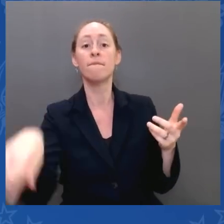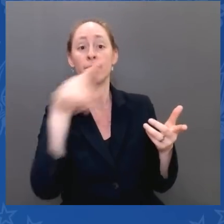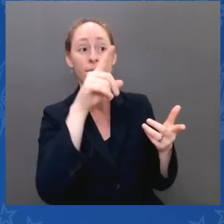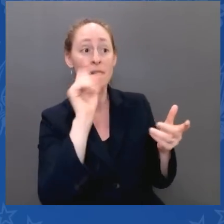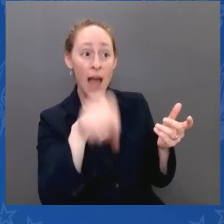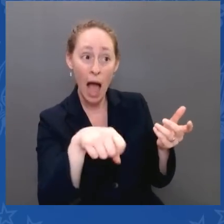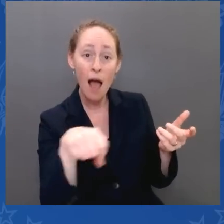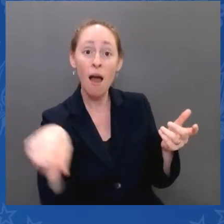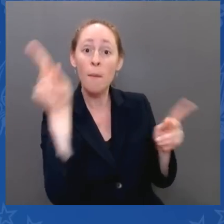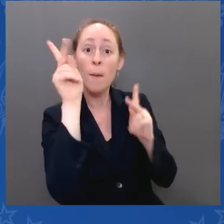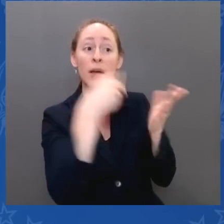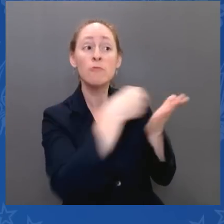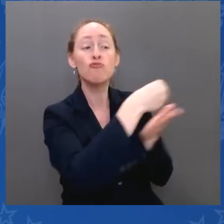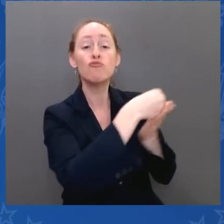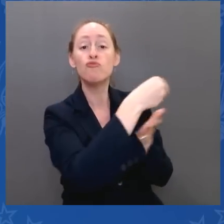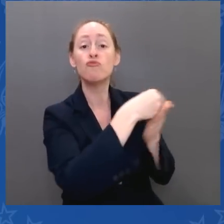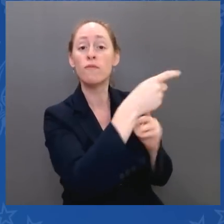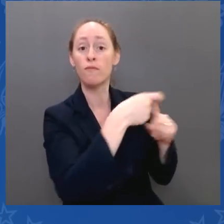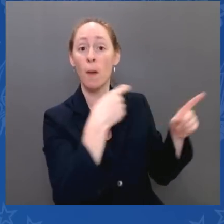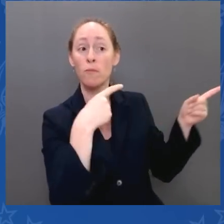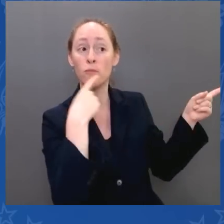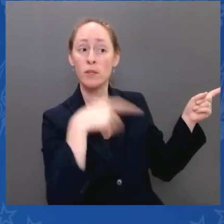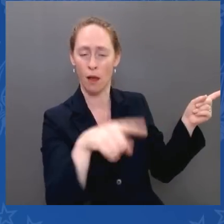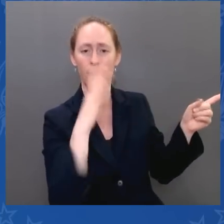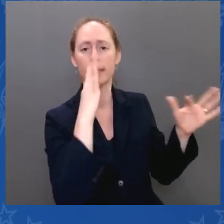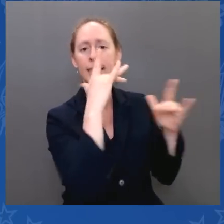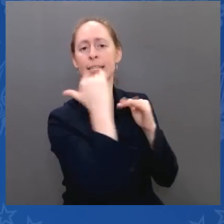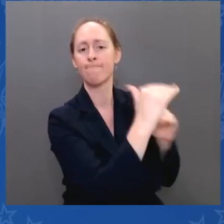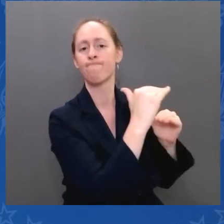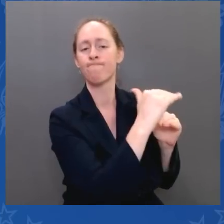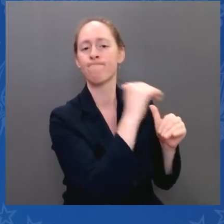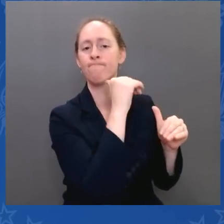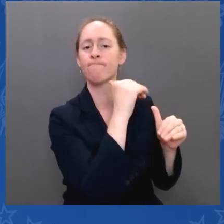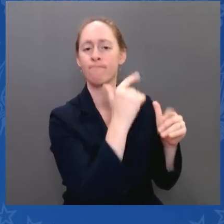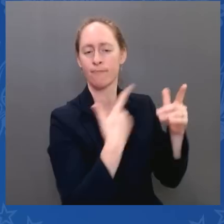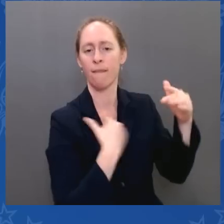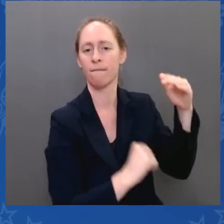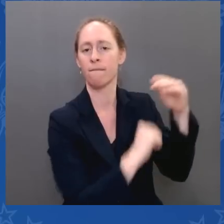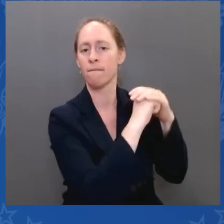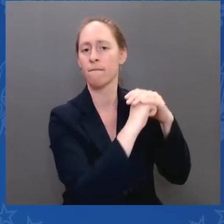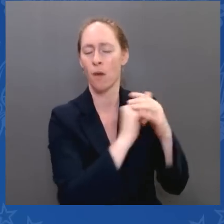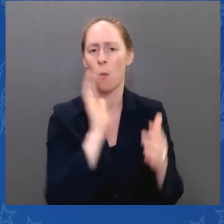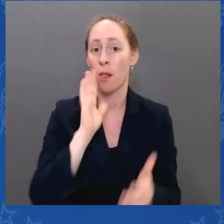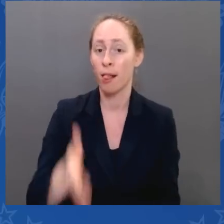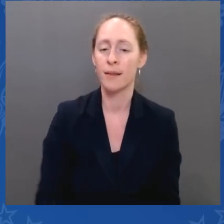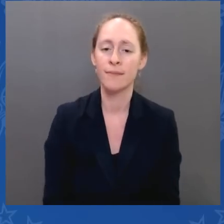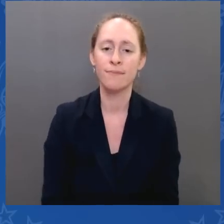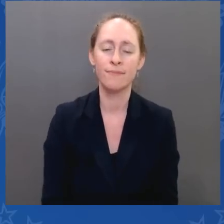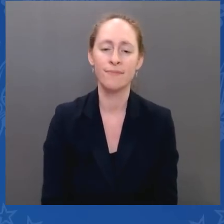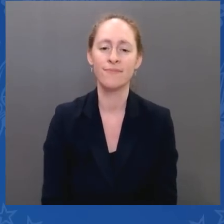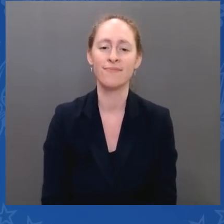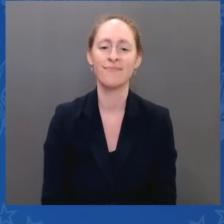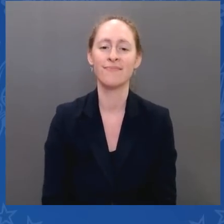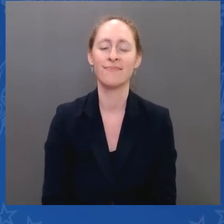So with your permission, sir, we'll now turn it -- I'll turn it over to Chair Rouse to talk about market developments. The President: Thank you. Sure.